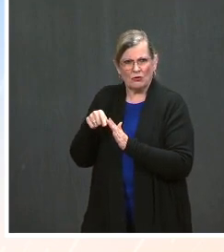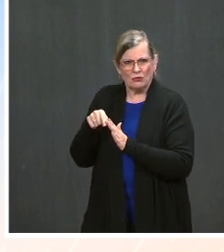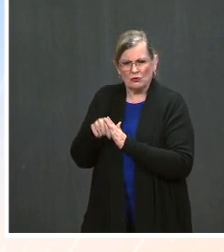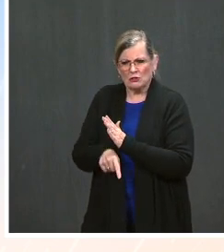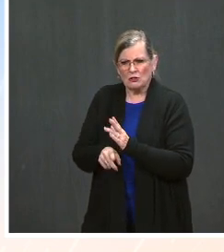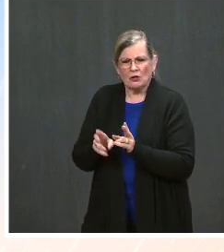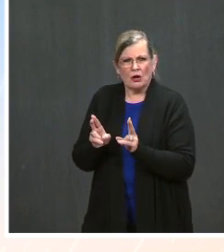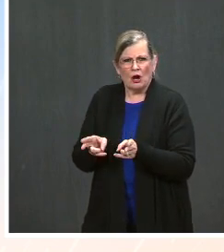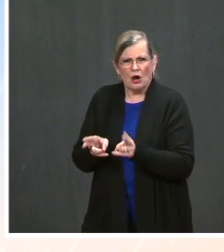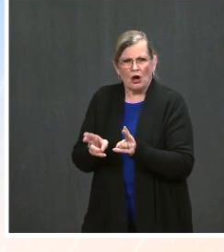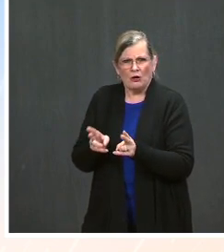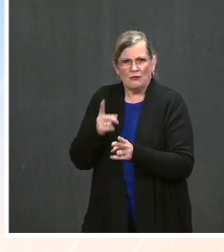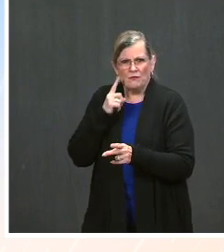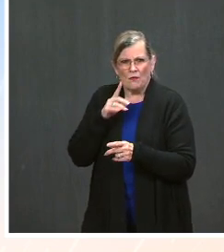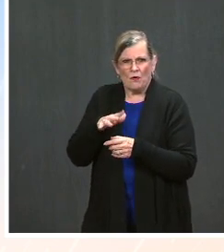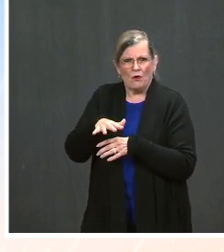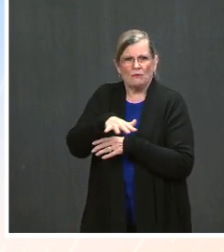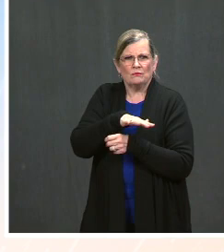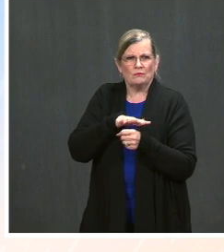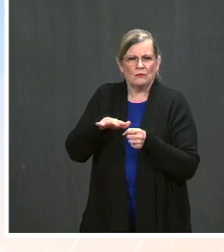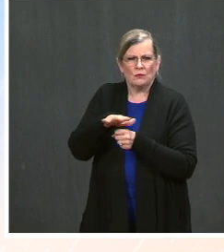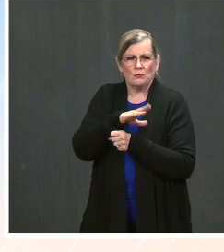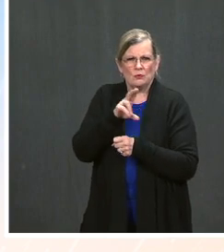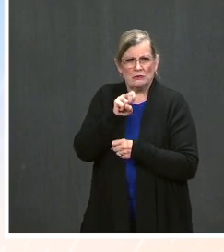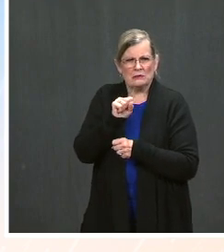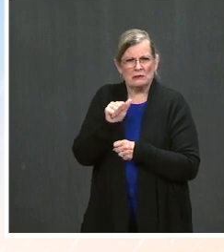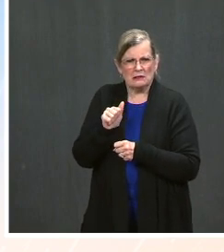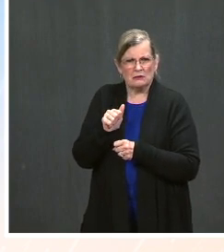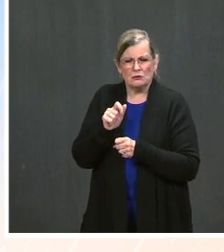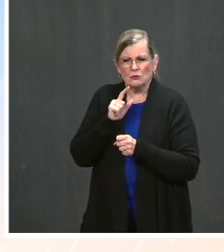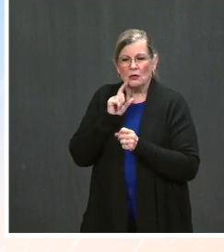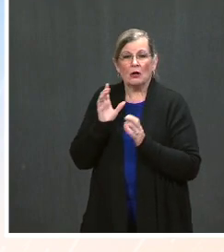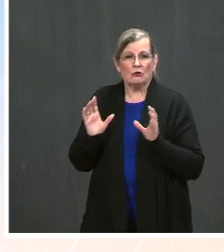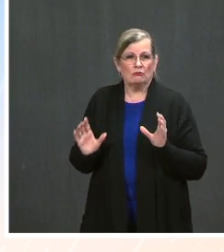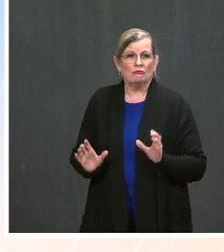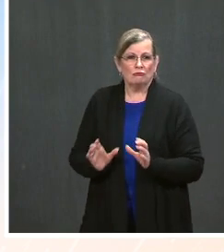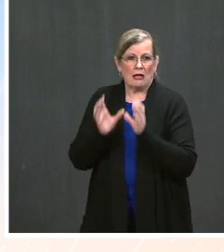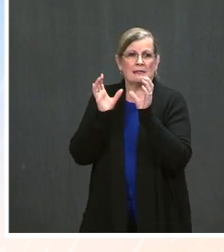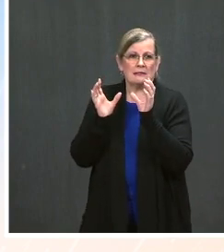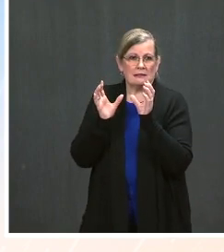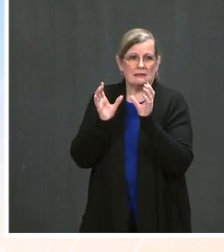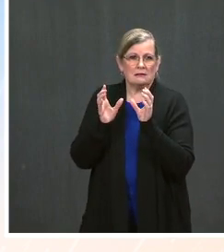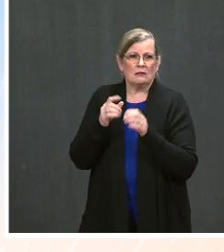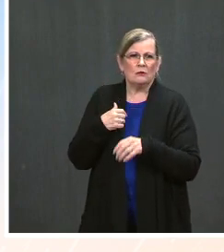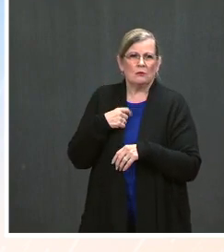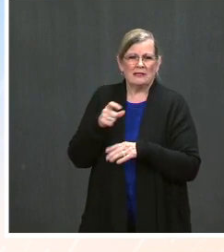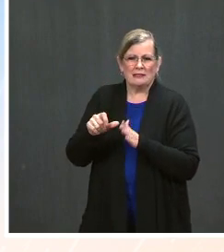and it recognizes the opportunity before us to rebuild our nation's infrastructure, power our nation with clean energy,